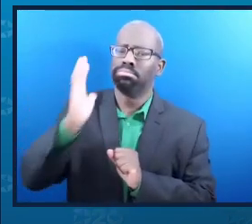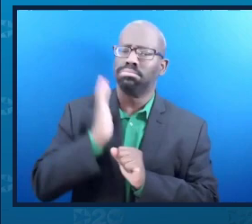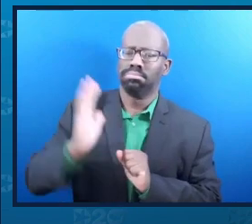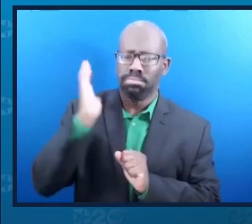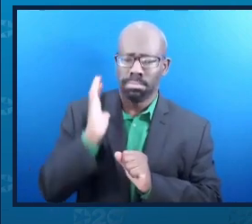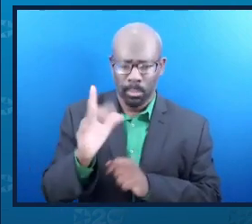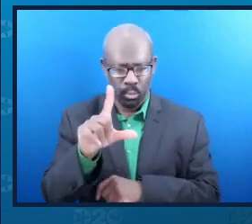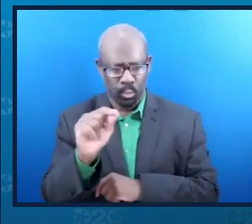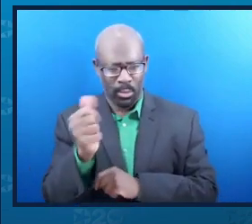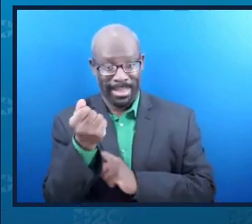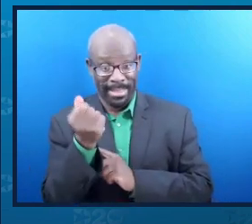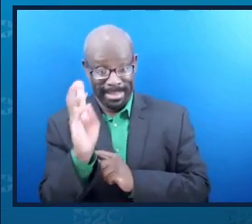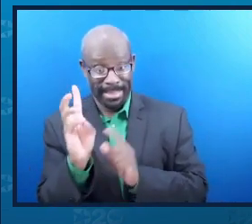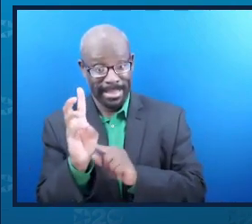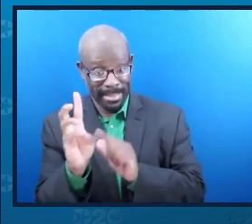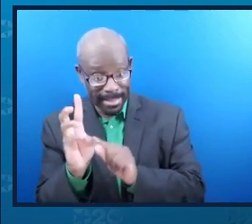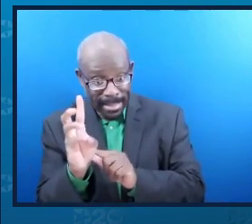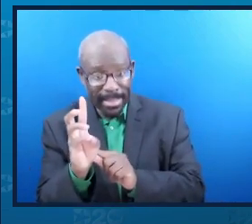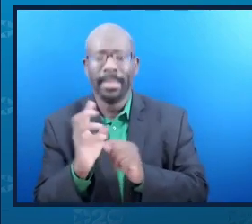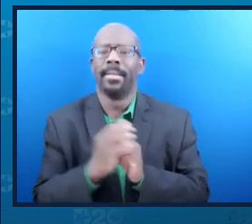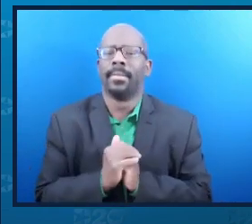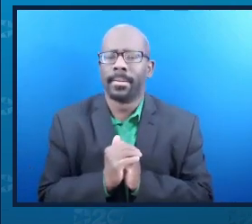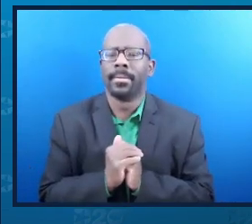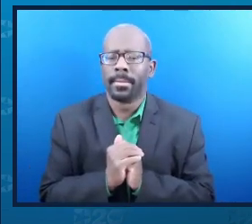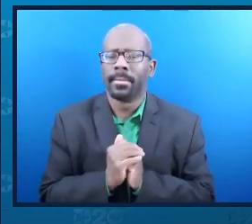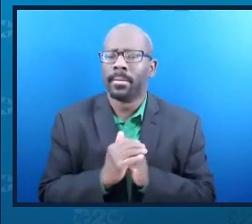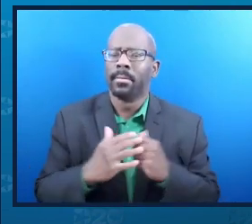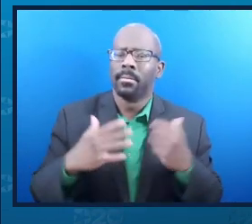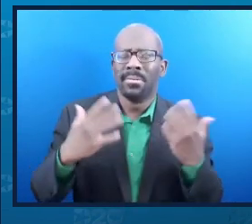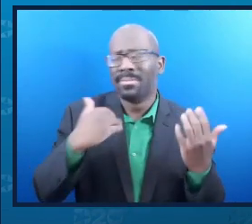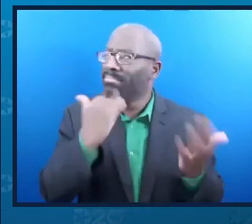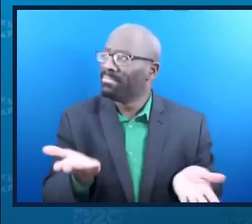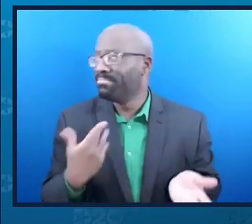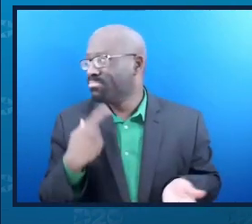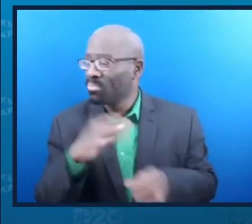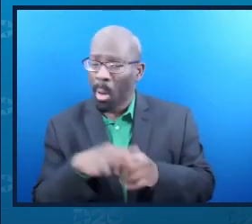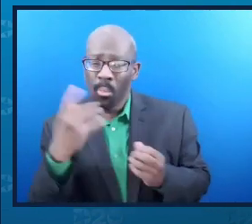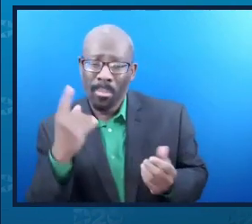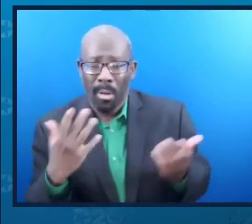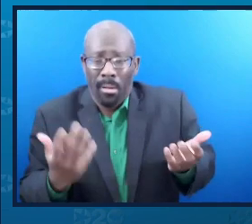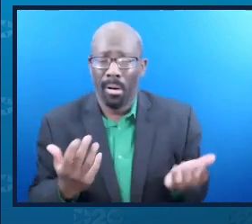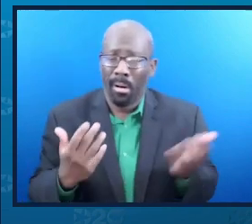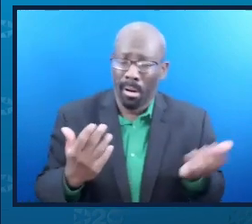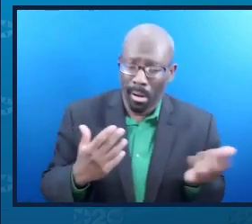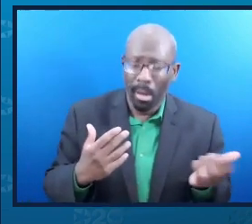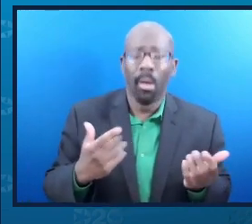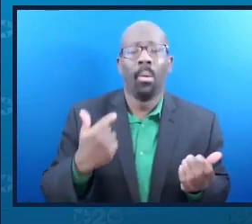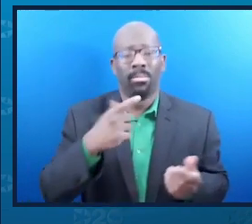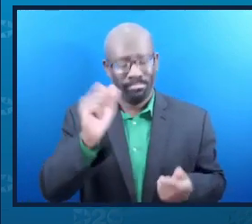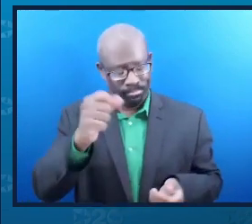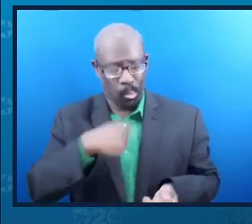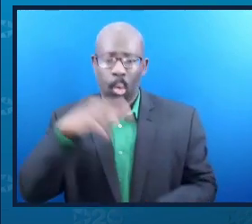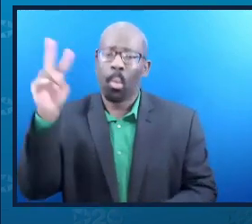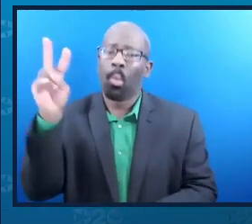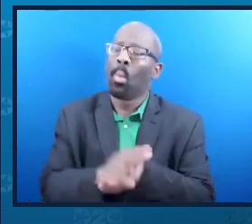BECOME A POLL WORKER FOR ELECTION DAY. BE THE PERSON YOUR FRIENDS AND FAMILY CAN GO TO WITH THEIR QUESTIONS ABOUT VOTING. MOST OF ALL, NO MATTER WHAT,